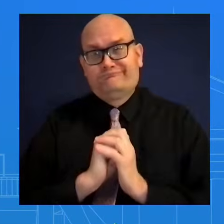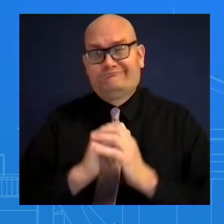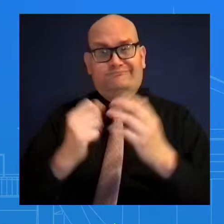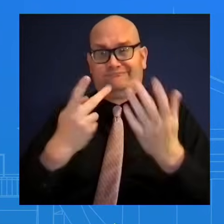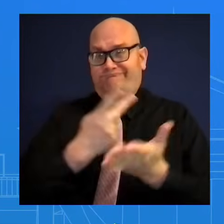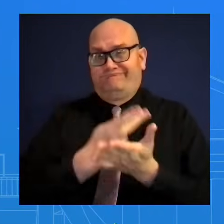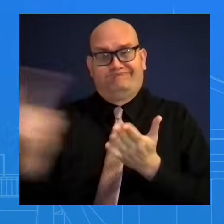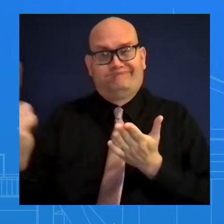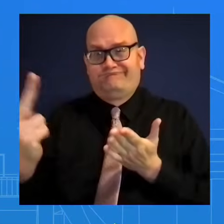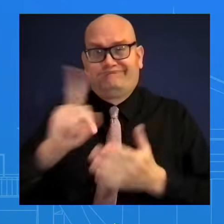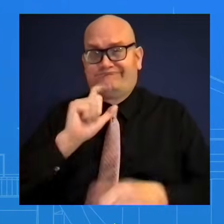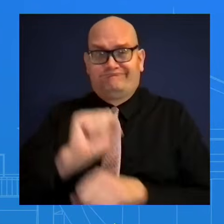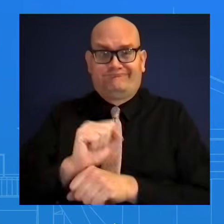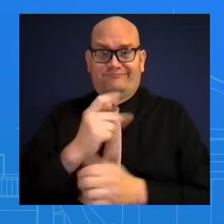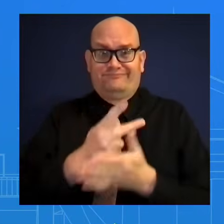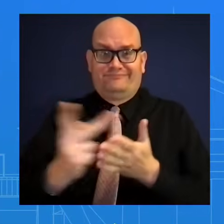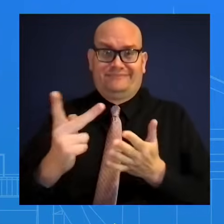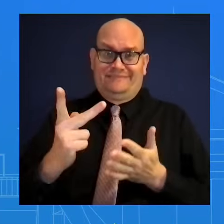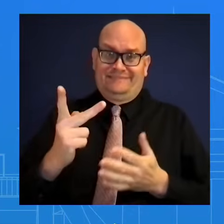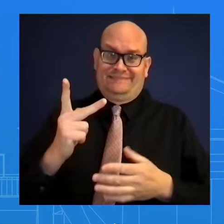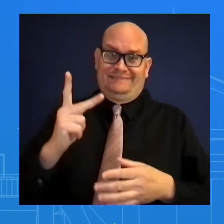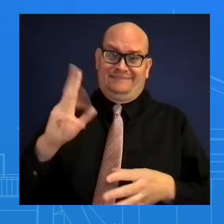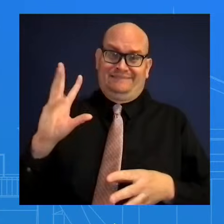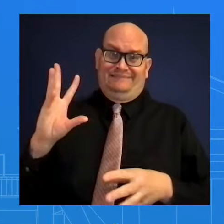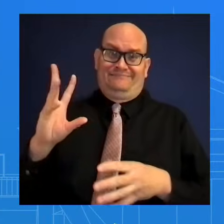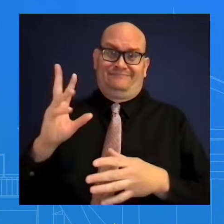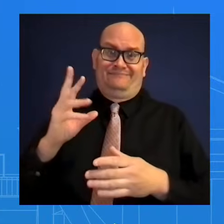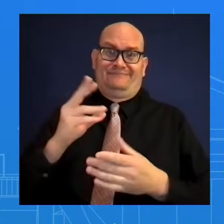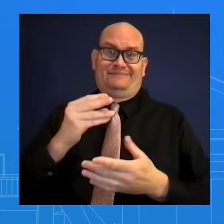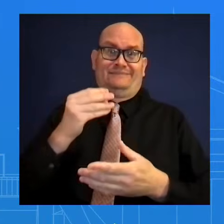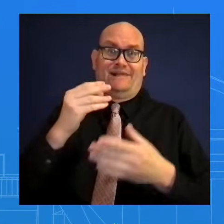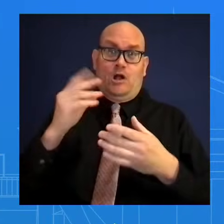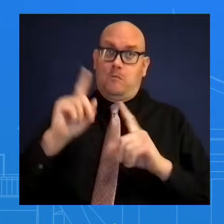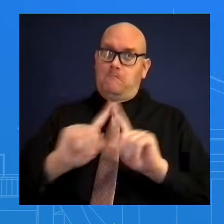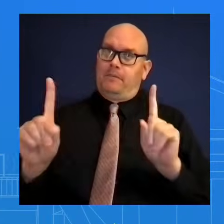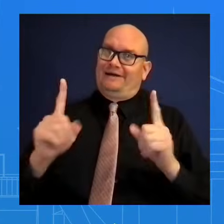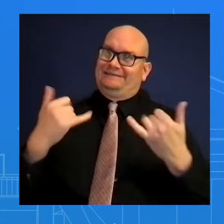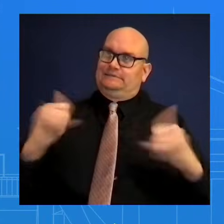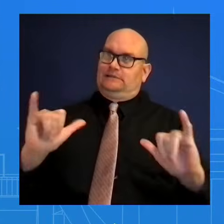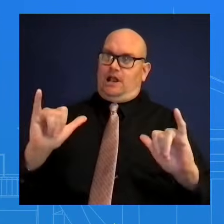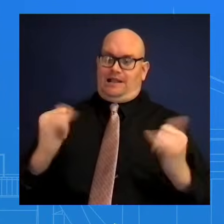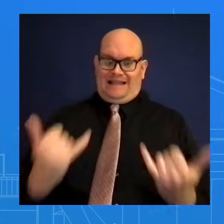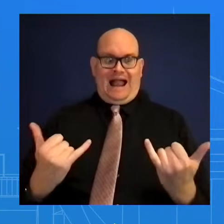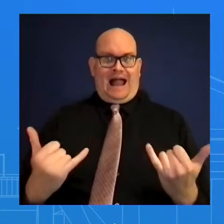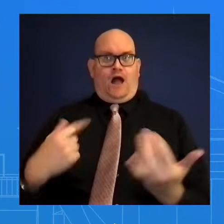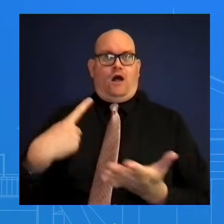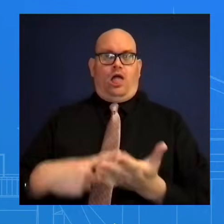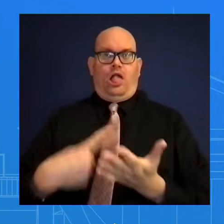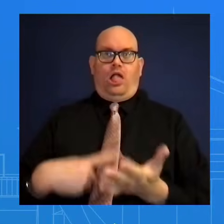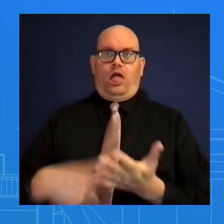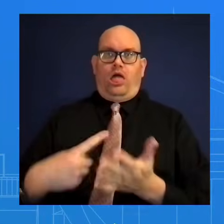What do you say to this congressman who was there, who actually was congressman who -- Hakeem Jeffries filled his seat.